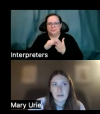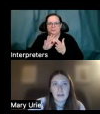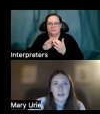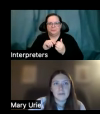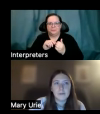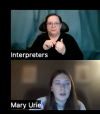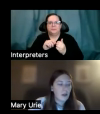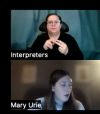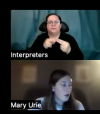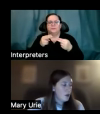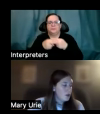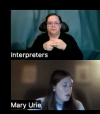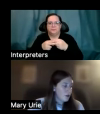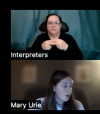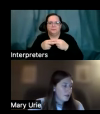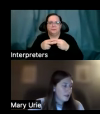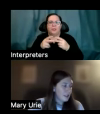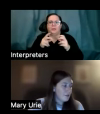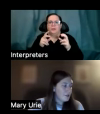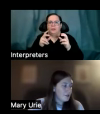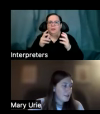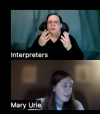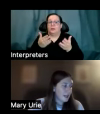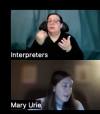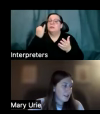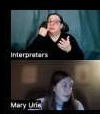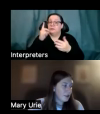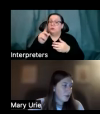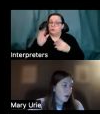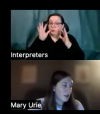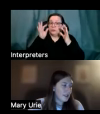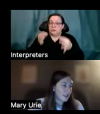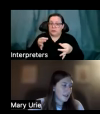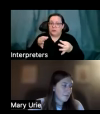There we go. So, if you do decide that you want to give